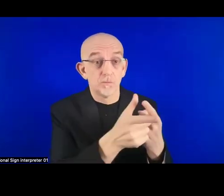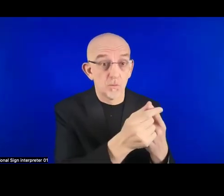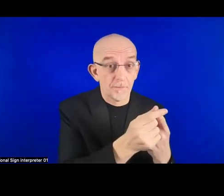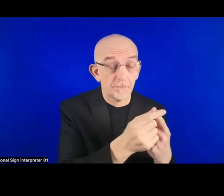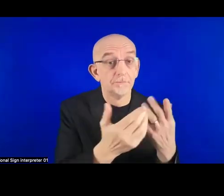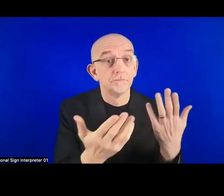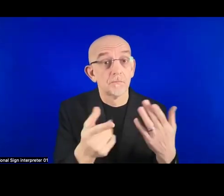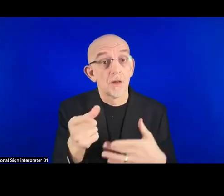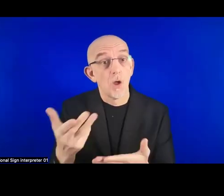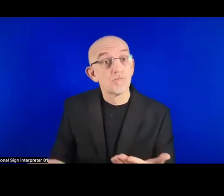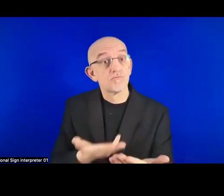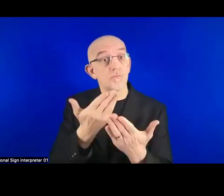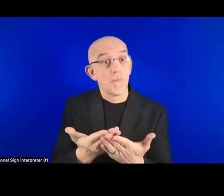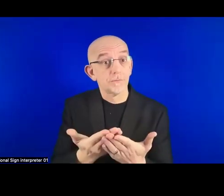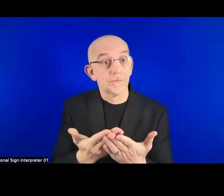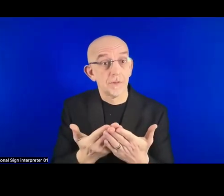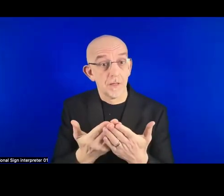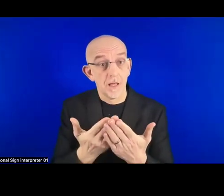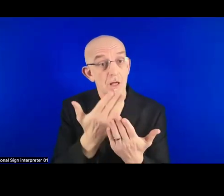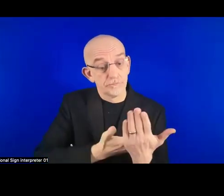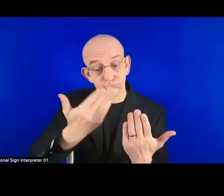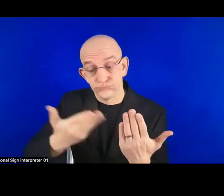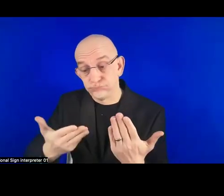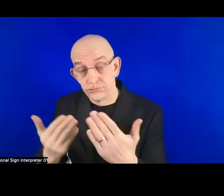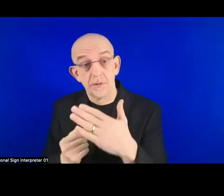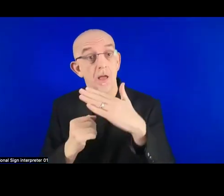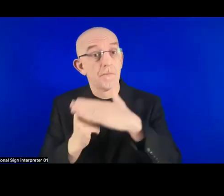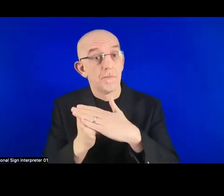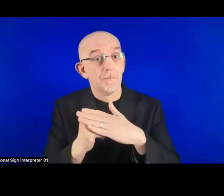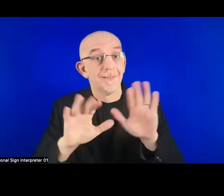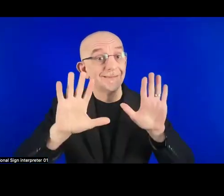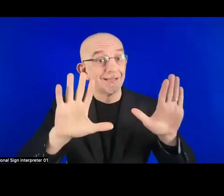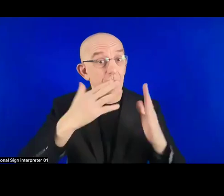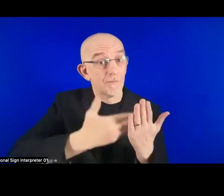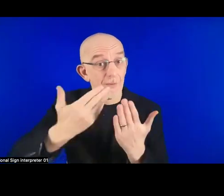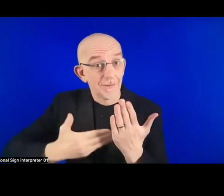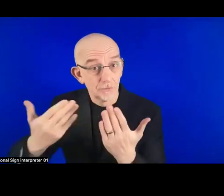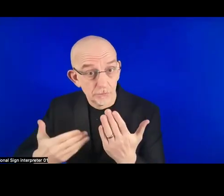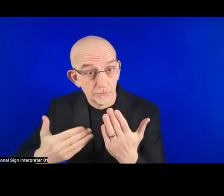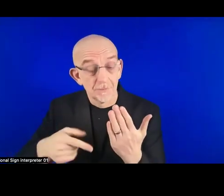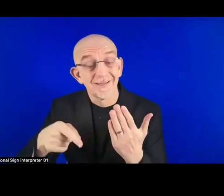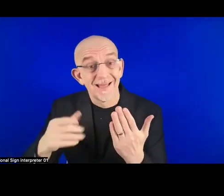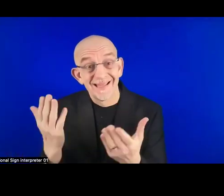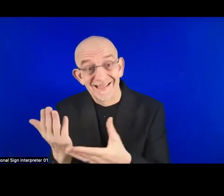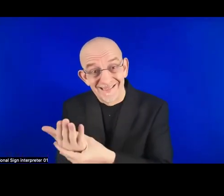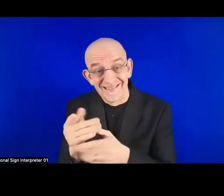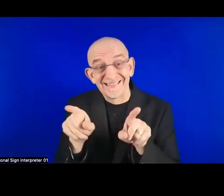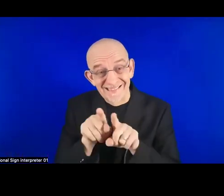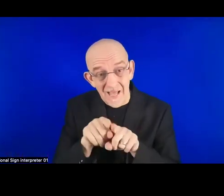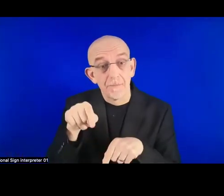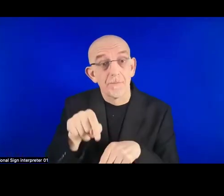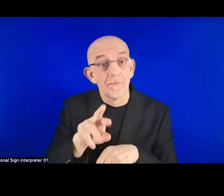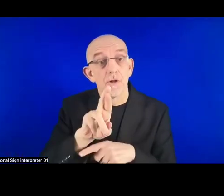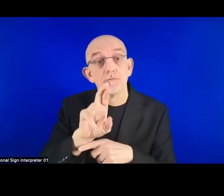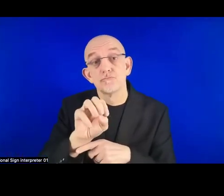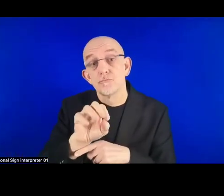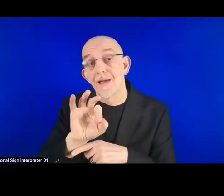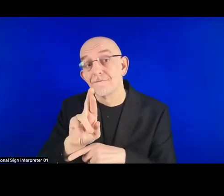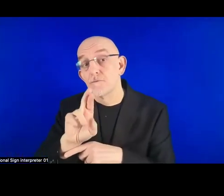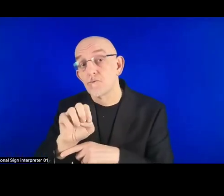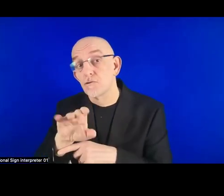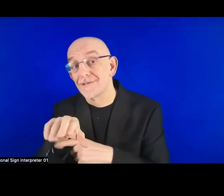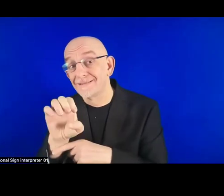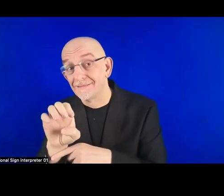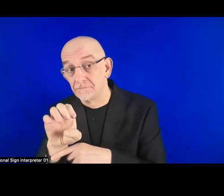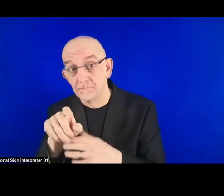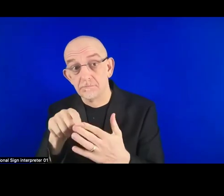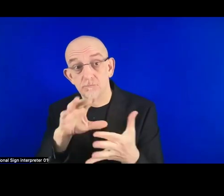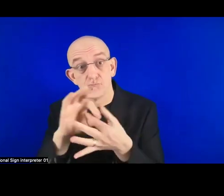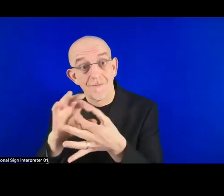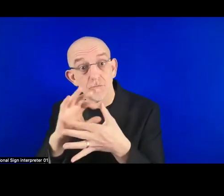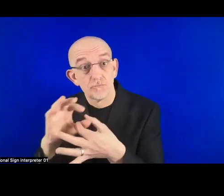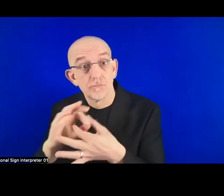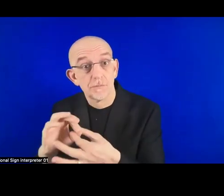limit is 10 pages including references and so ... I mean ... in the proposal, do we